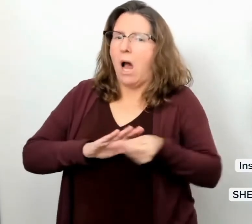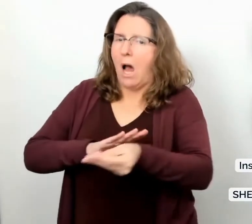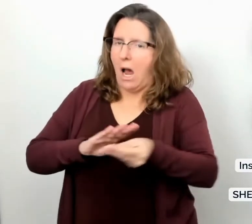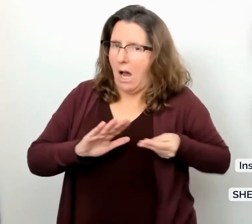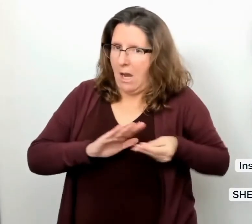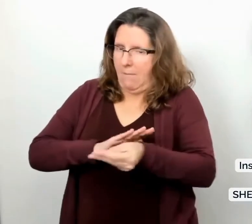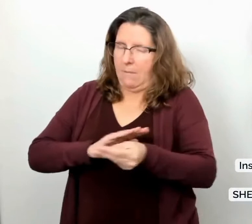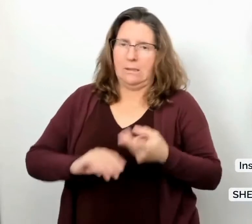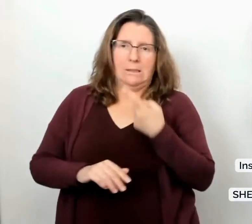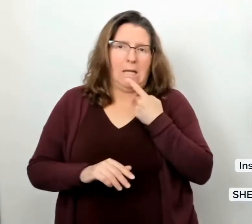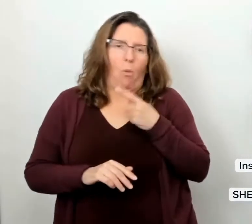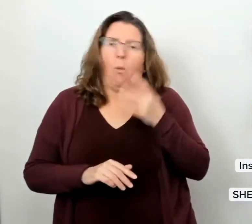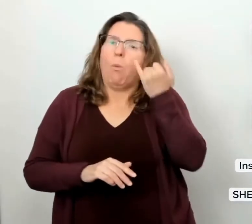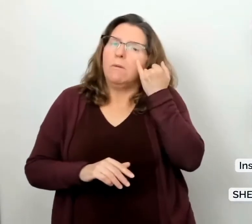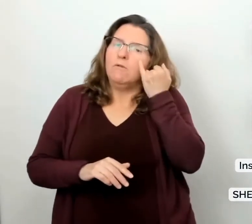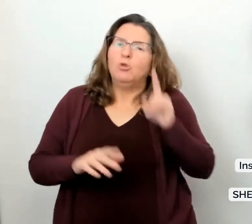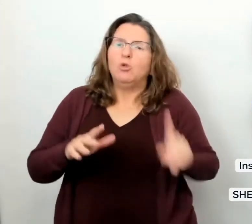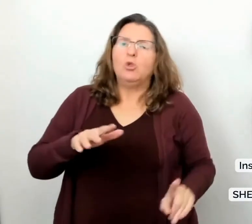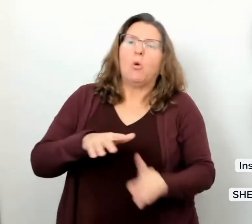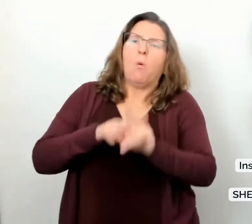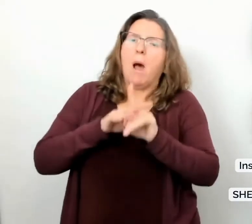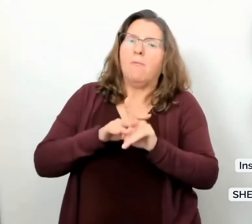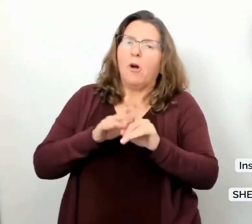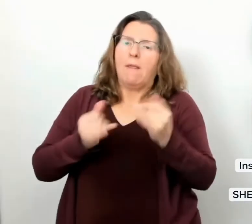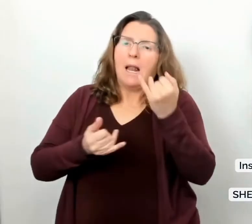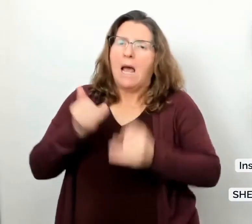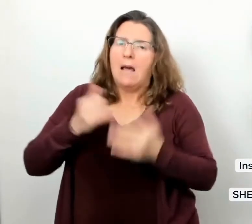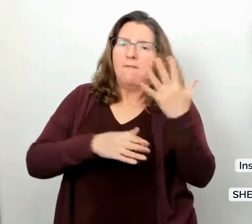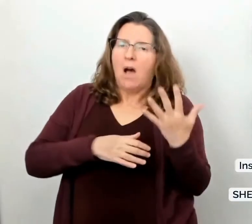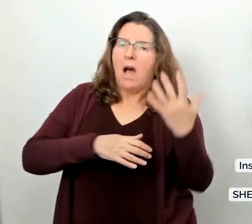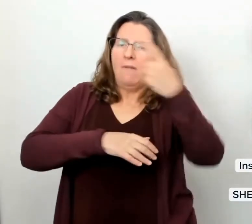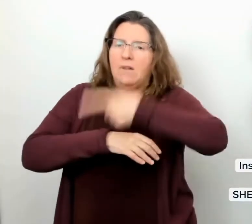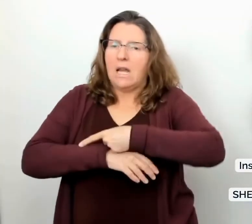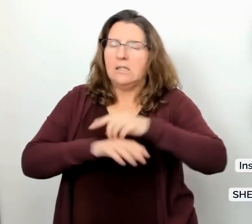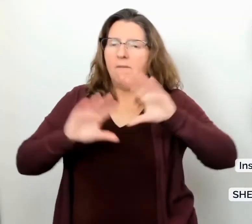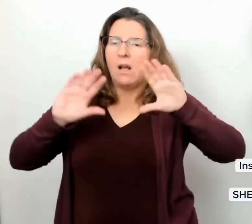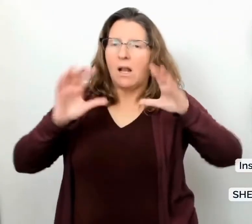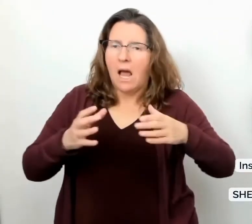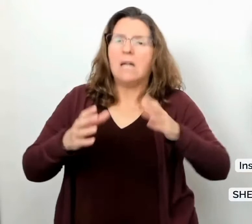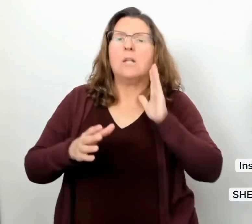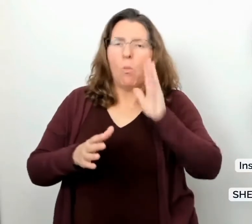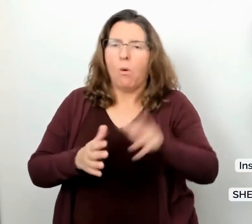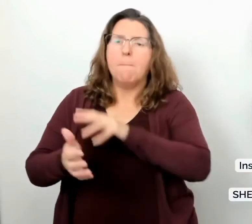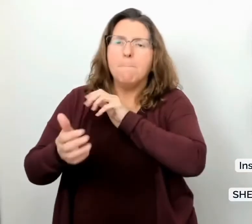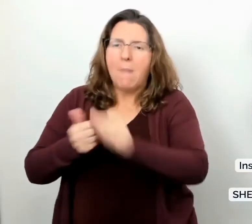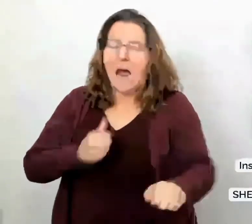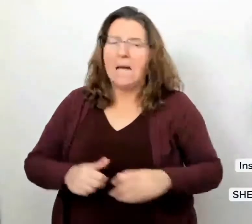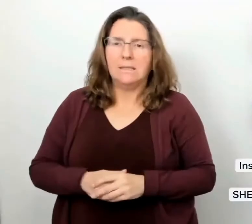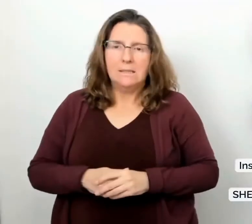The instructor bribed the student by saying, if he attended the last five days, that he would pass him.